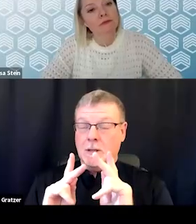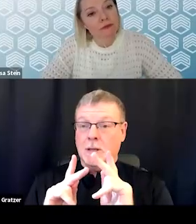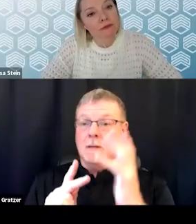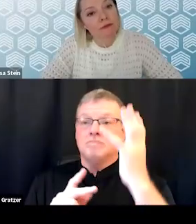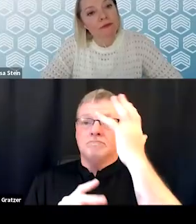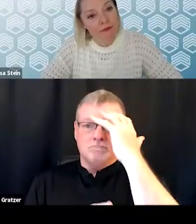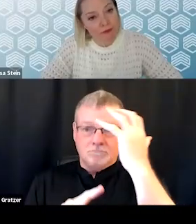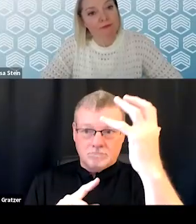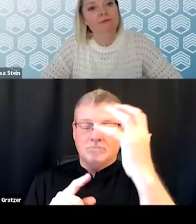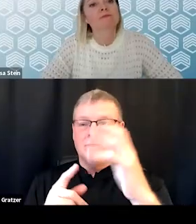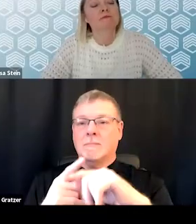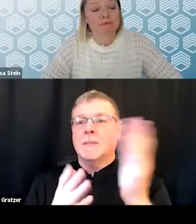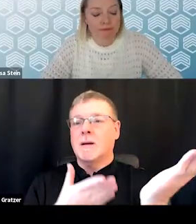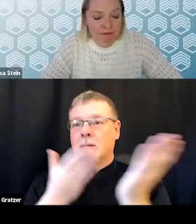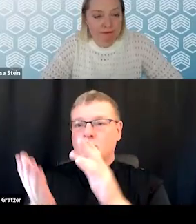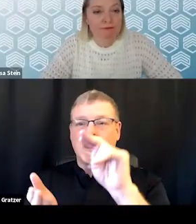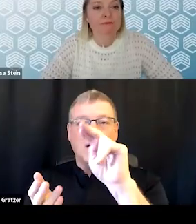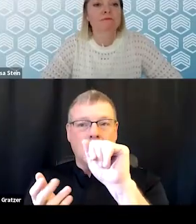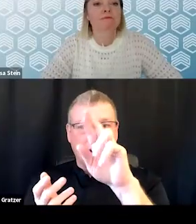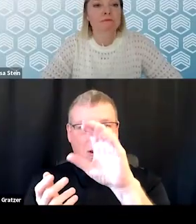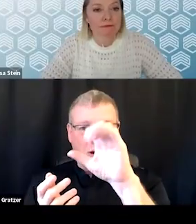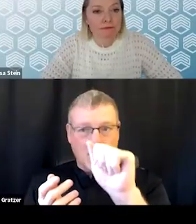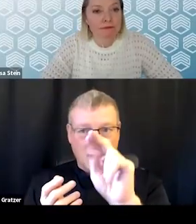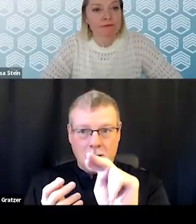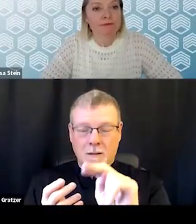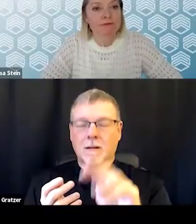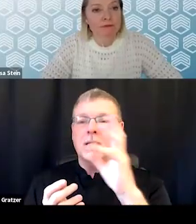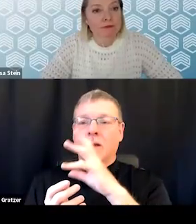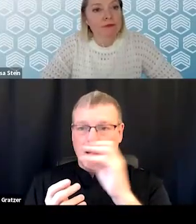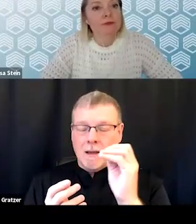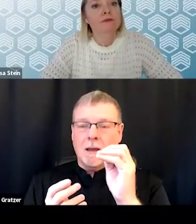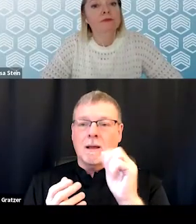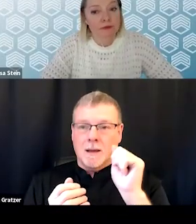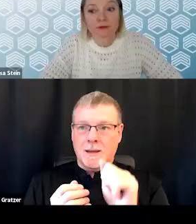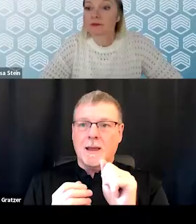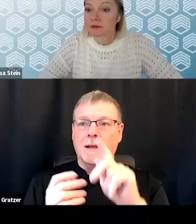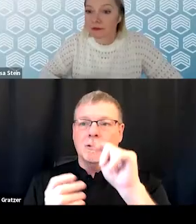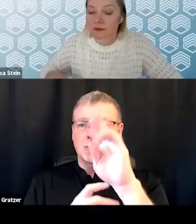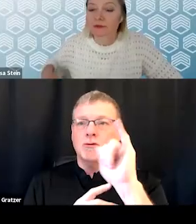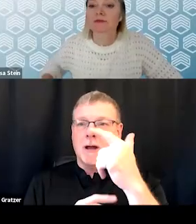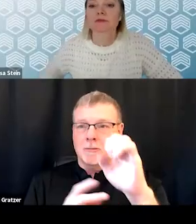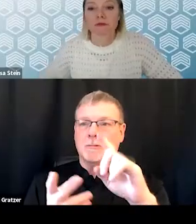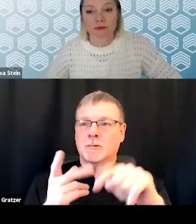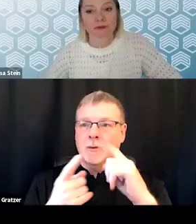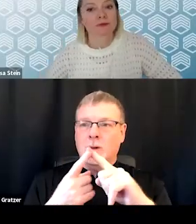We carry Narcan and our medical providers are able to triage. So if we happen to show up on scene